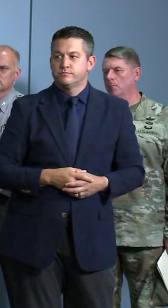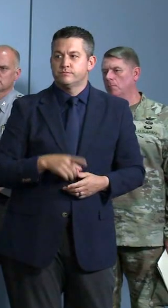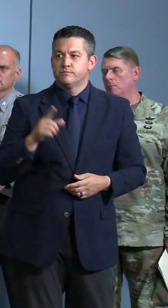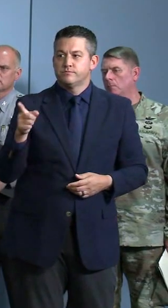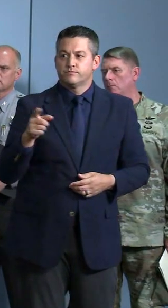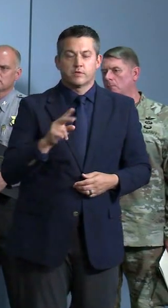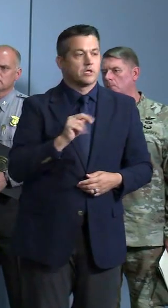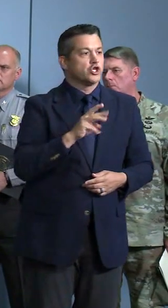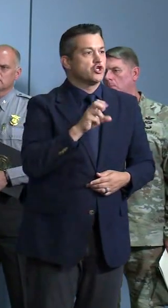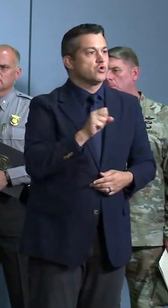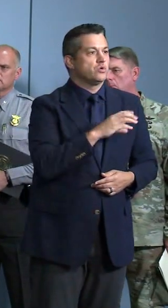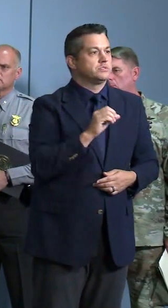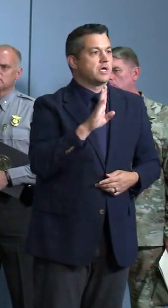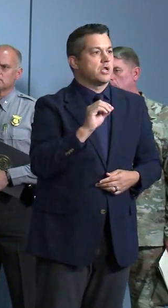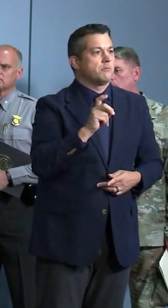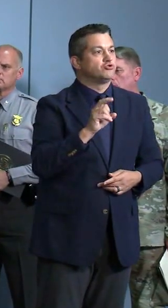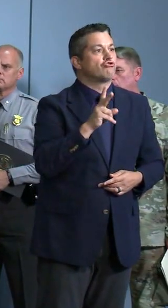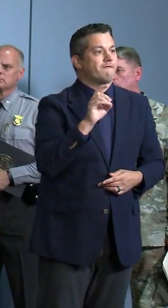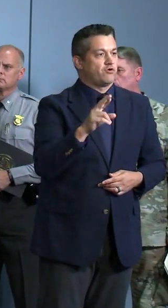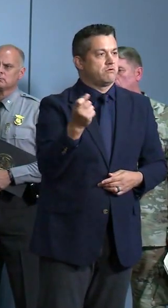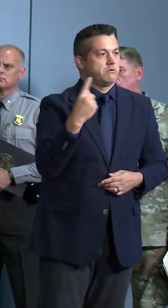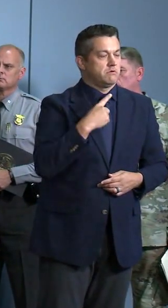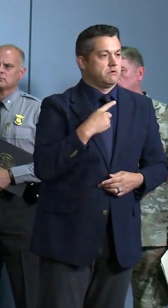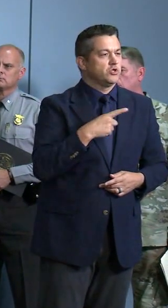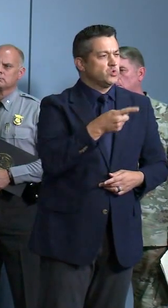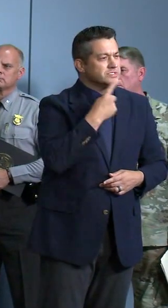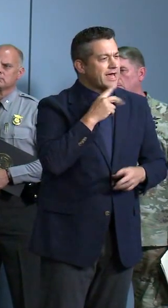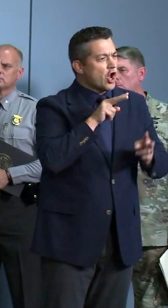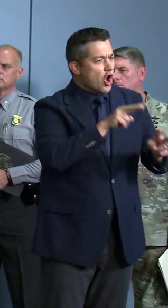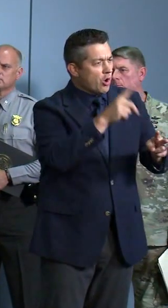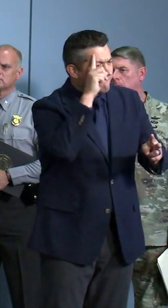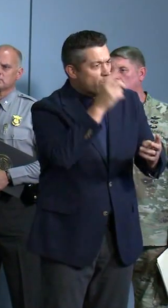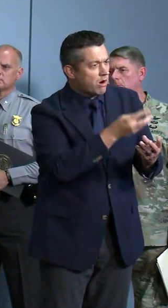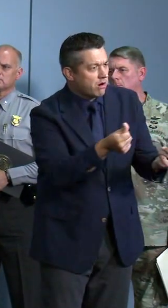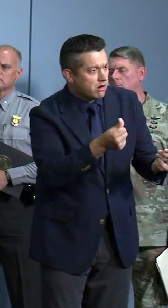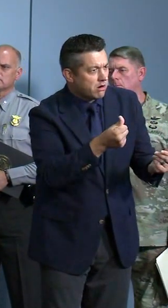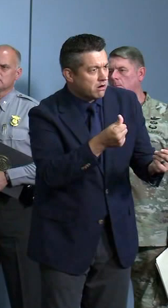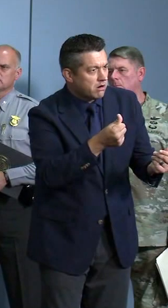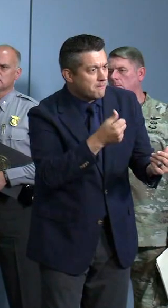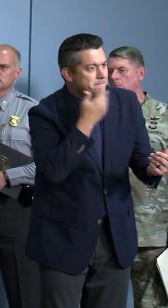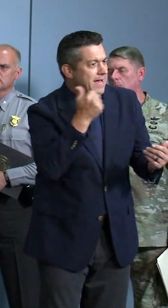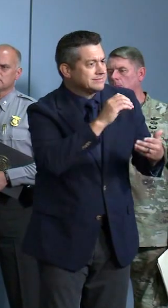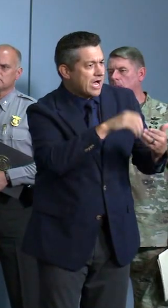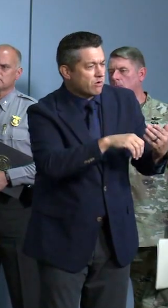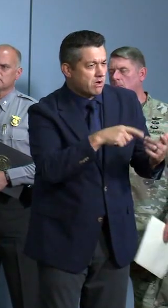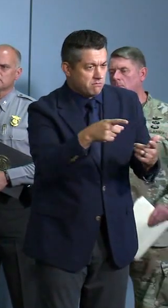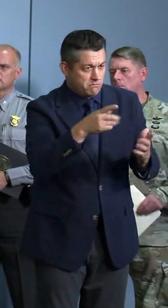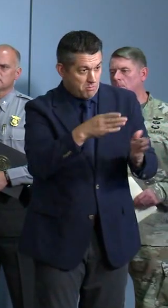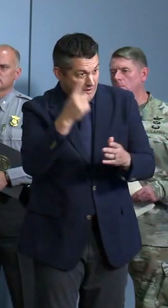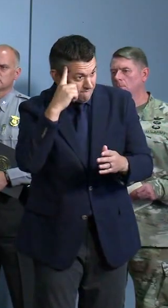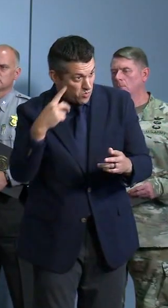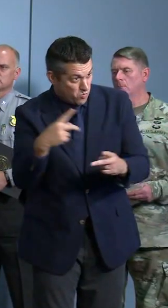about, you know, hoping for the best, preparing for the worst,